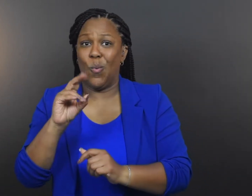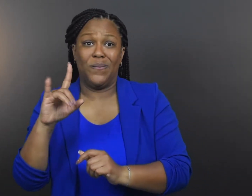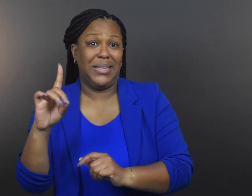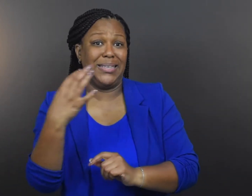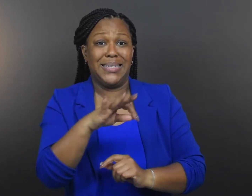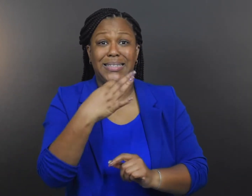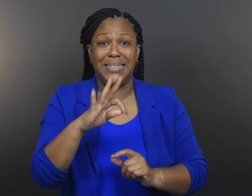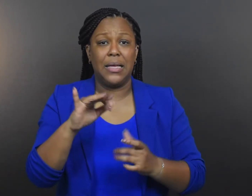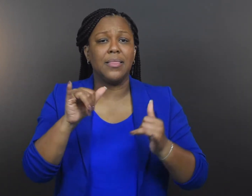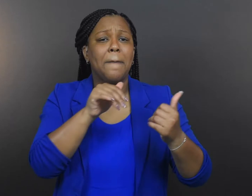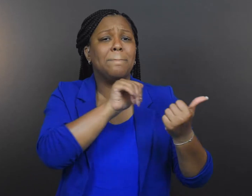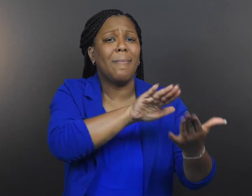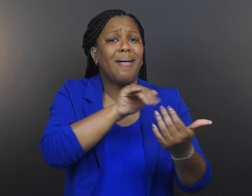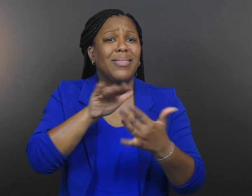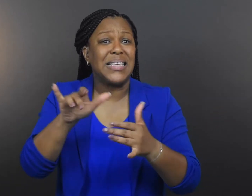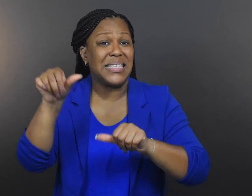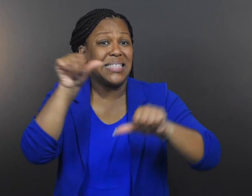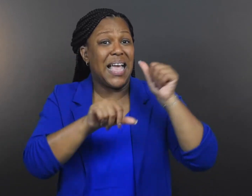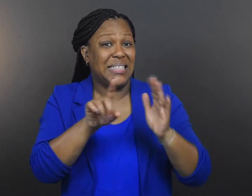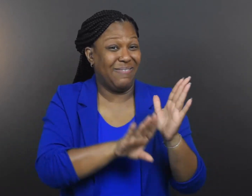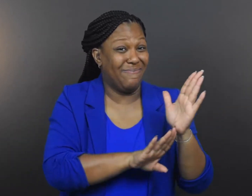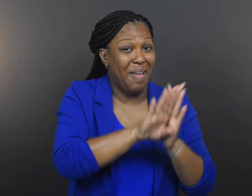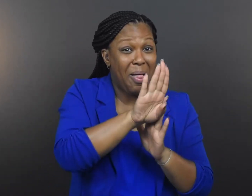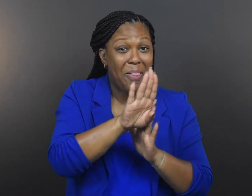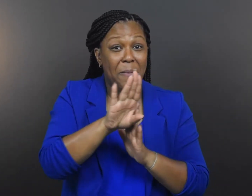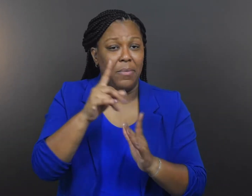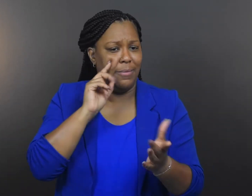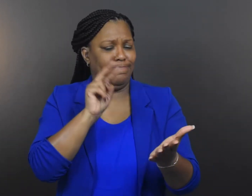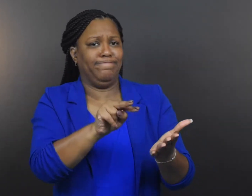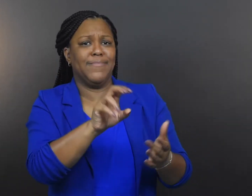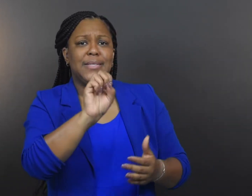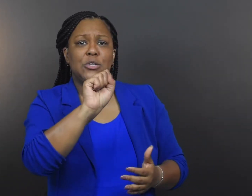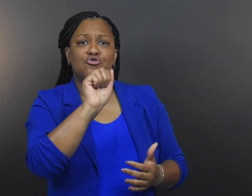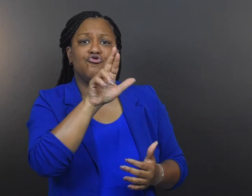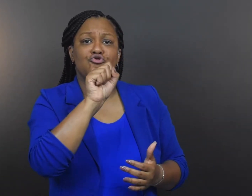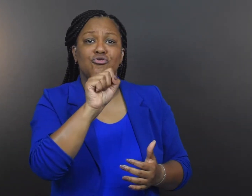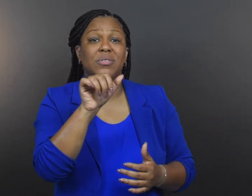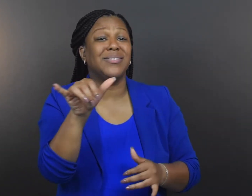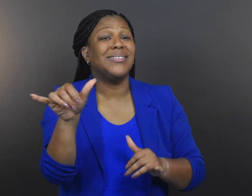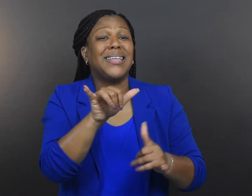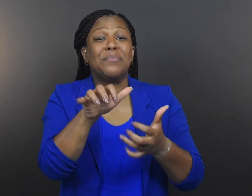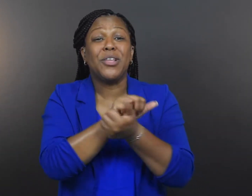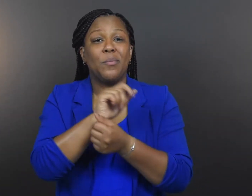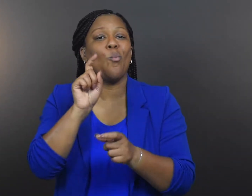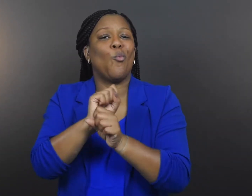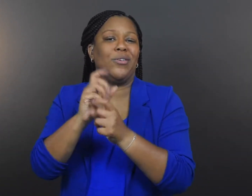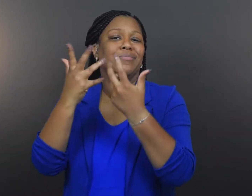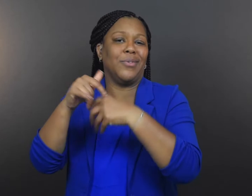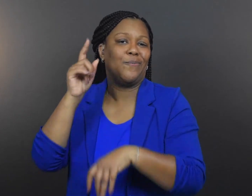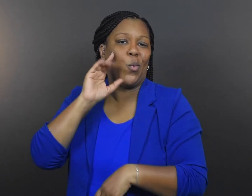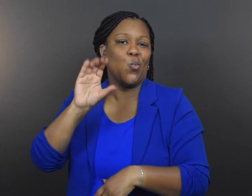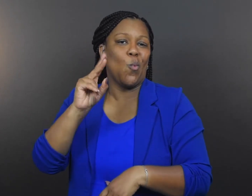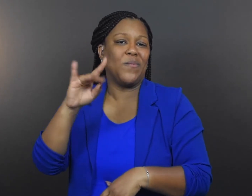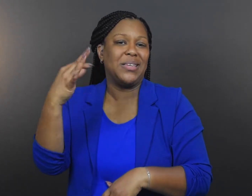and methods those scientists developed to view SARS tissue damage work for COVID-19, too.